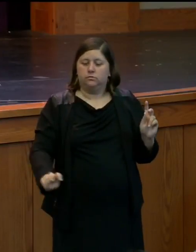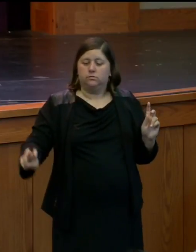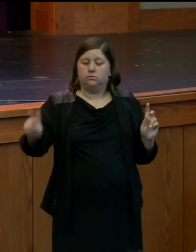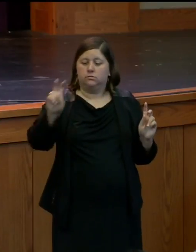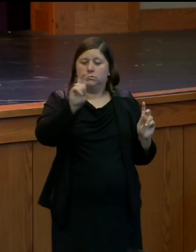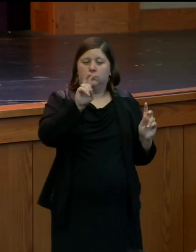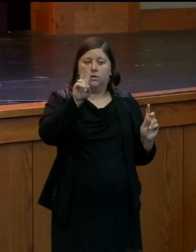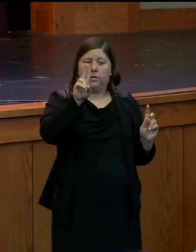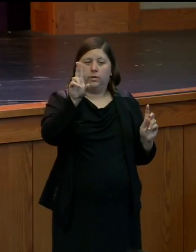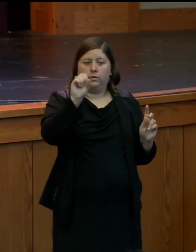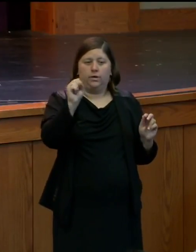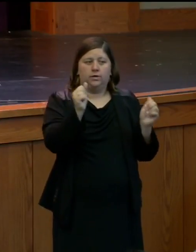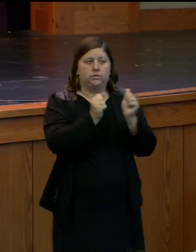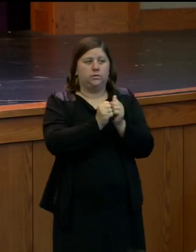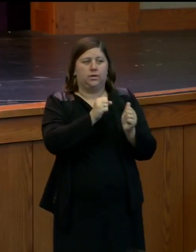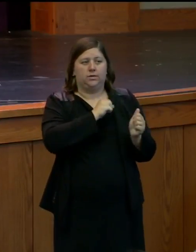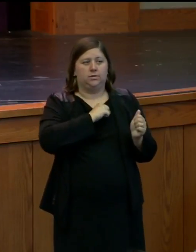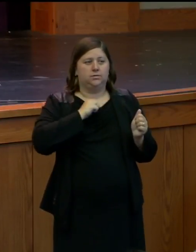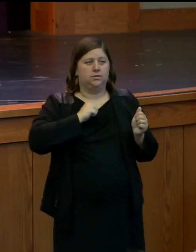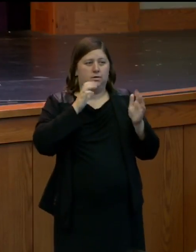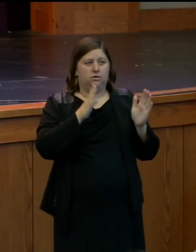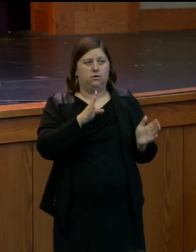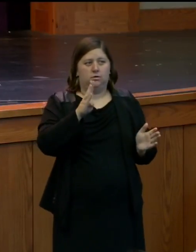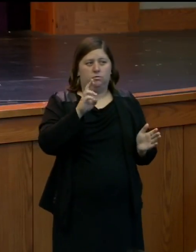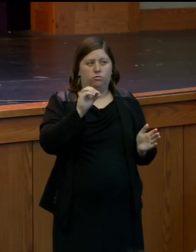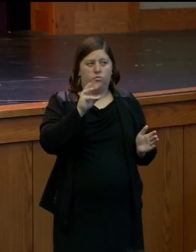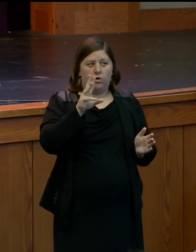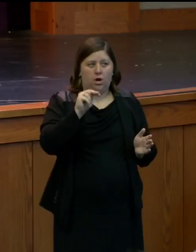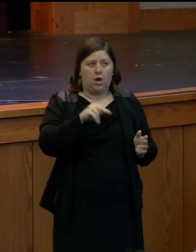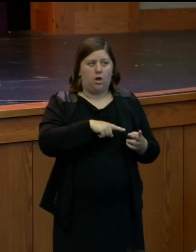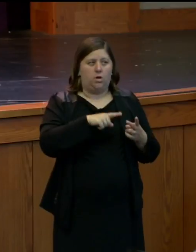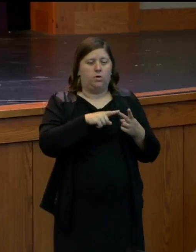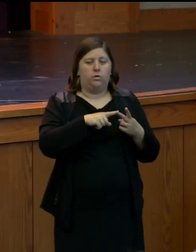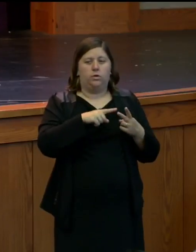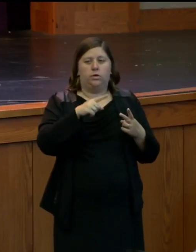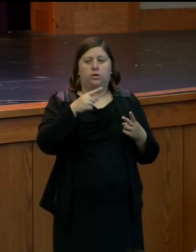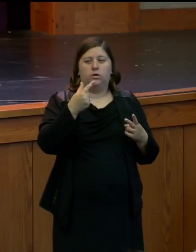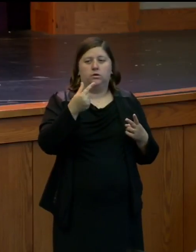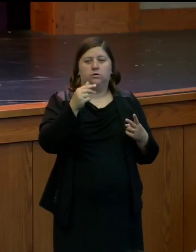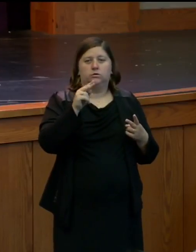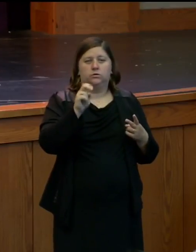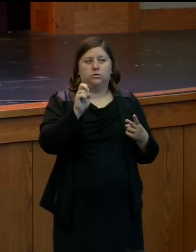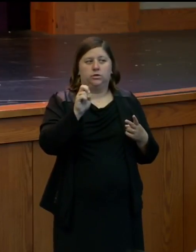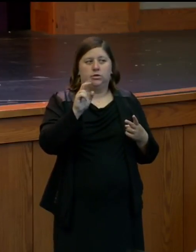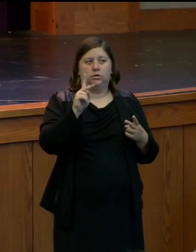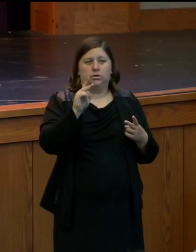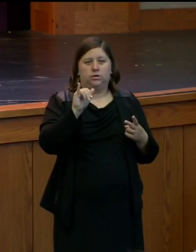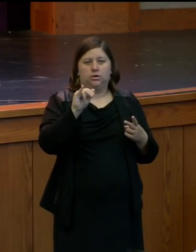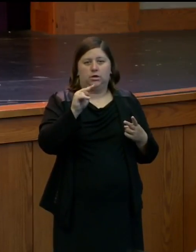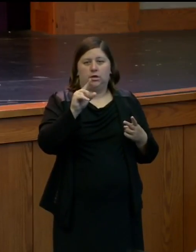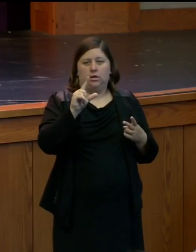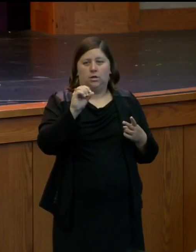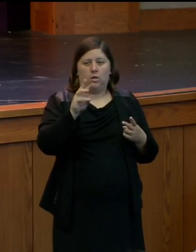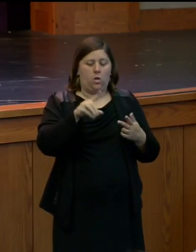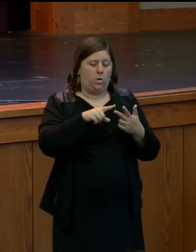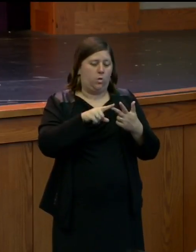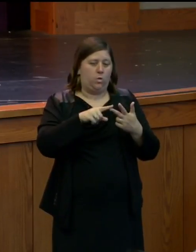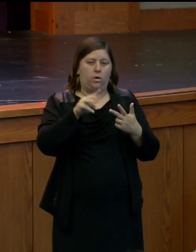WITH SENATOR BROWN, WITH GENE KENDALL, MAYOR GRAY AND OTHERS.